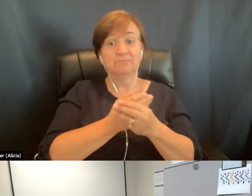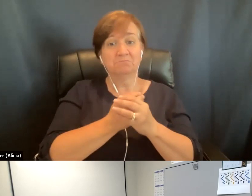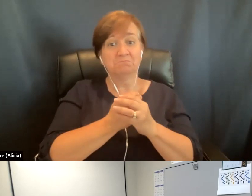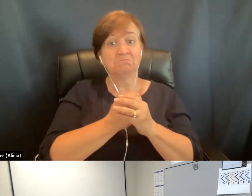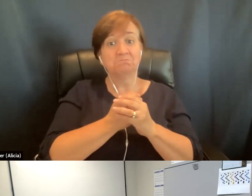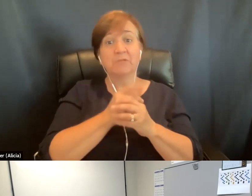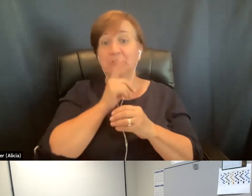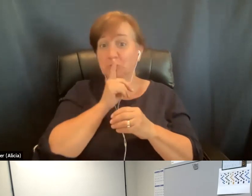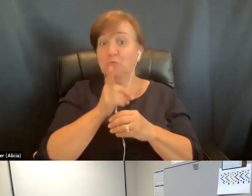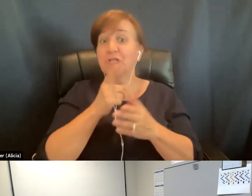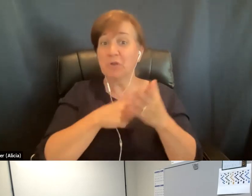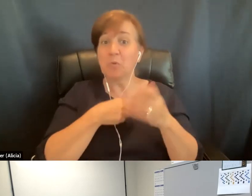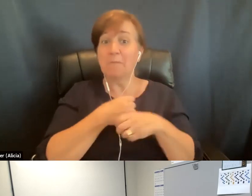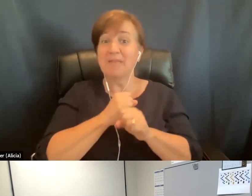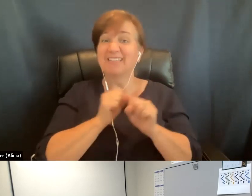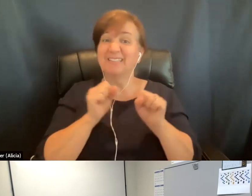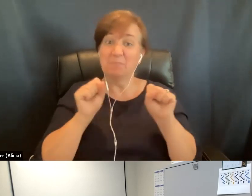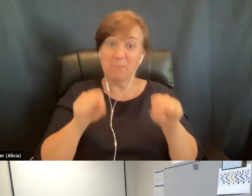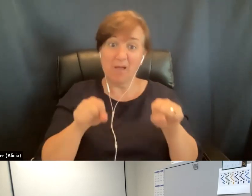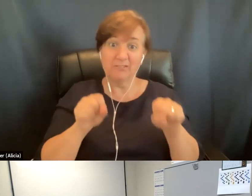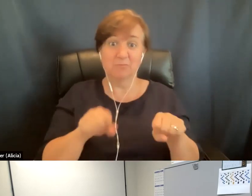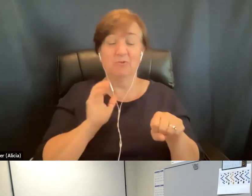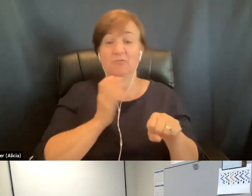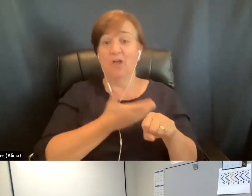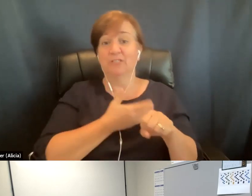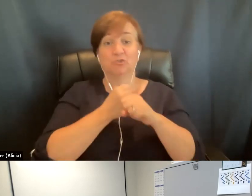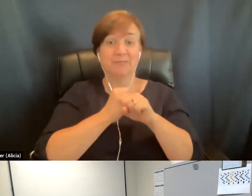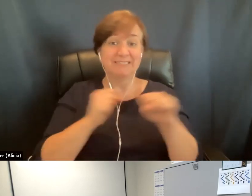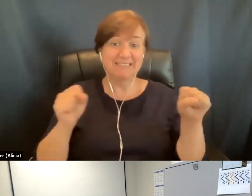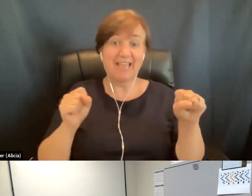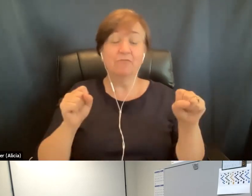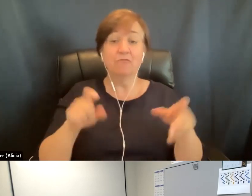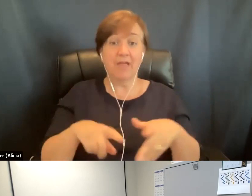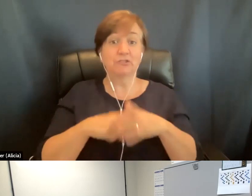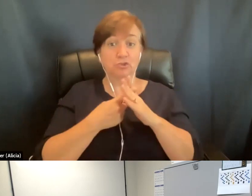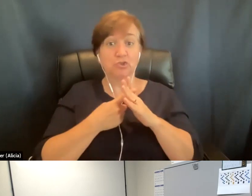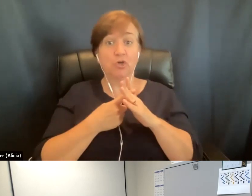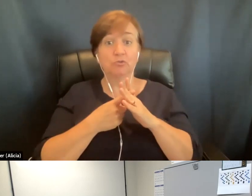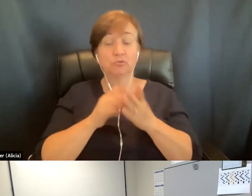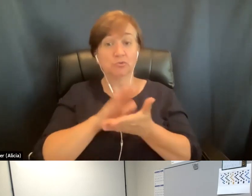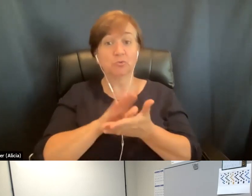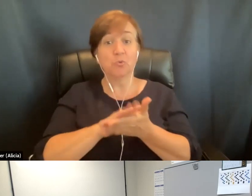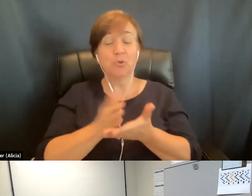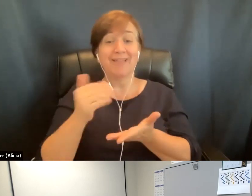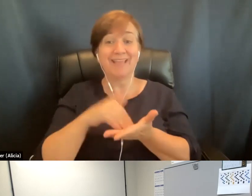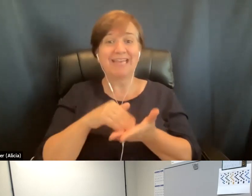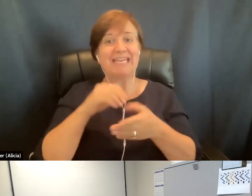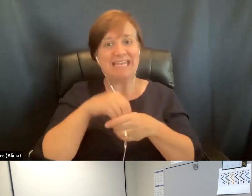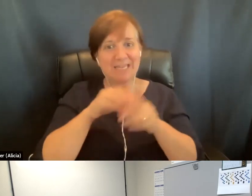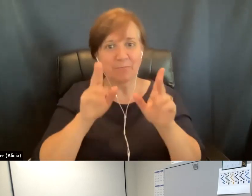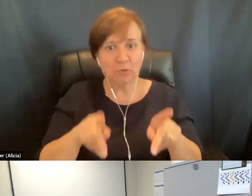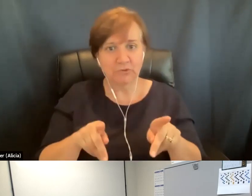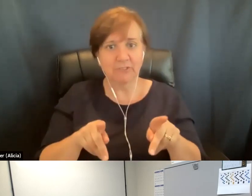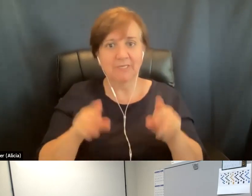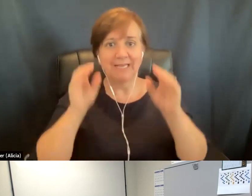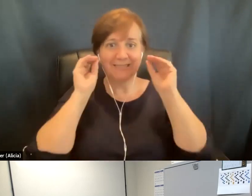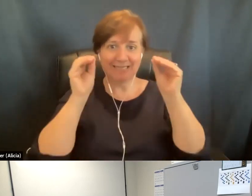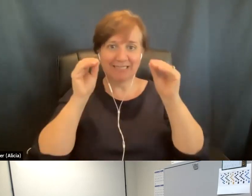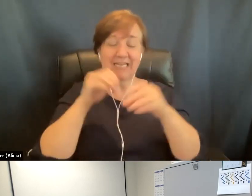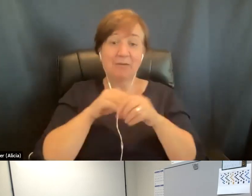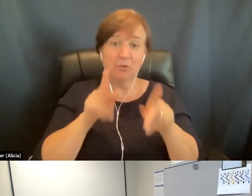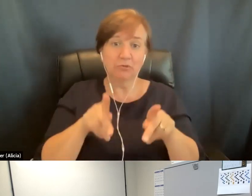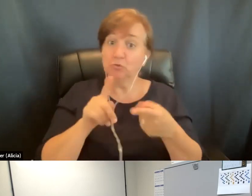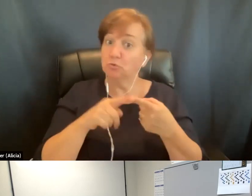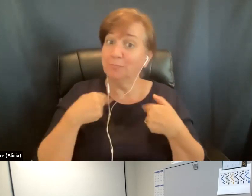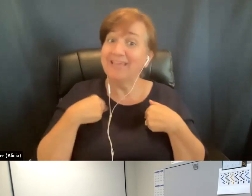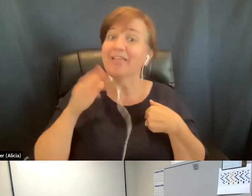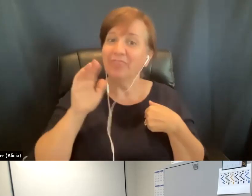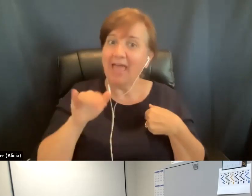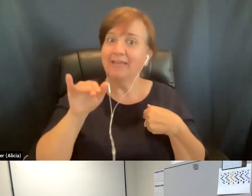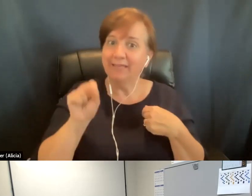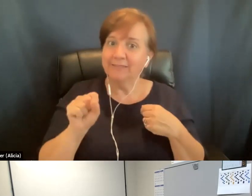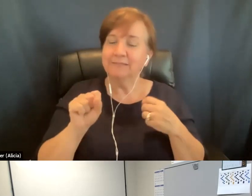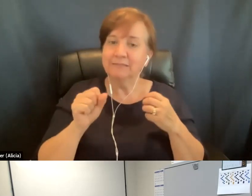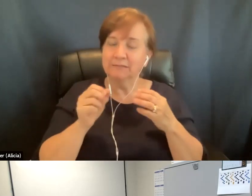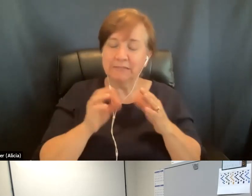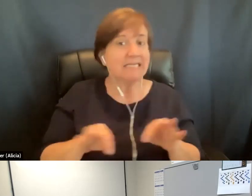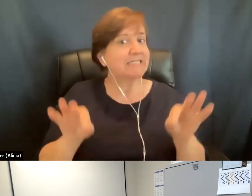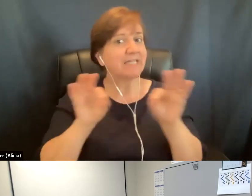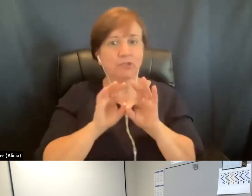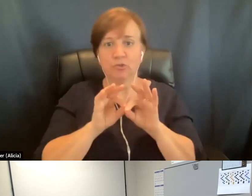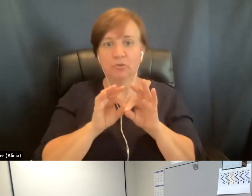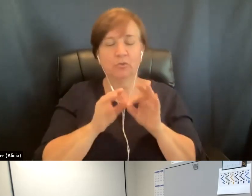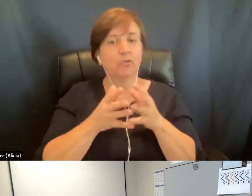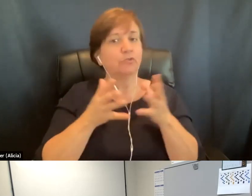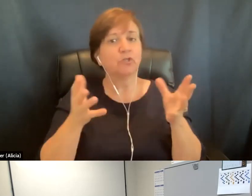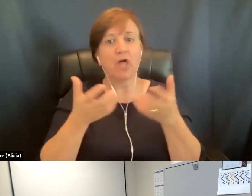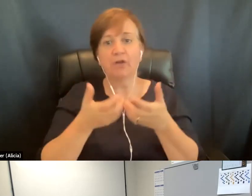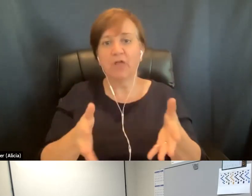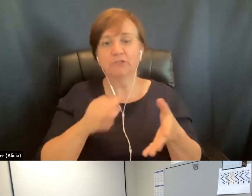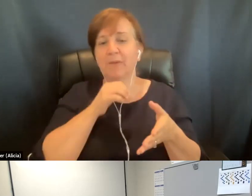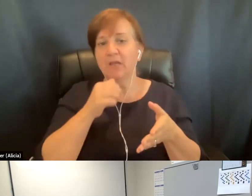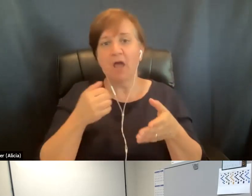Dr. Elsa Villarino: What makes it able, for us to be safe and to start school in person teaching to me, is essential if there's a lot of loss by not having students attend in person.